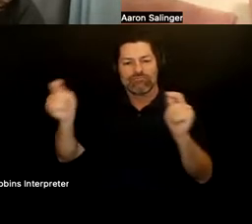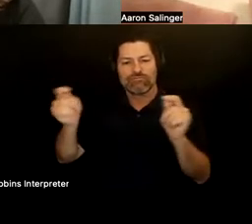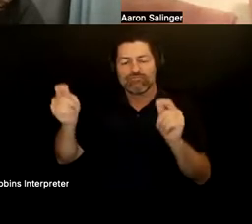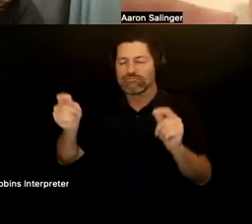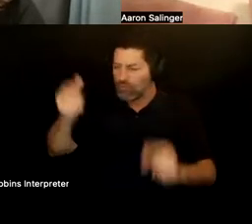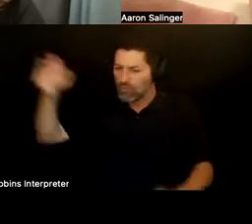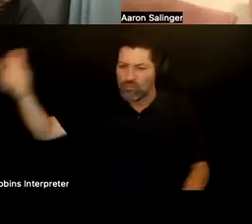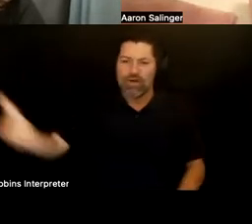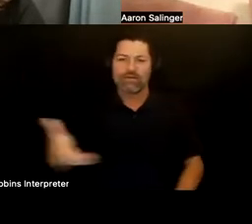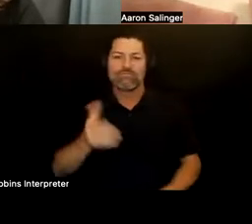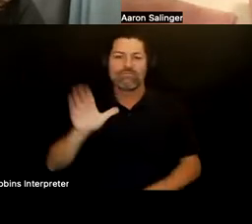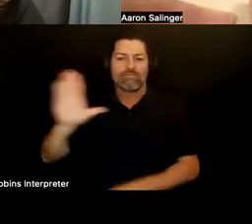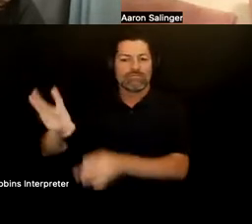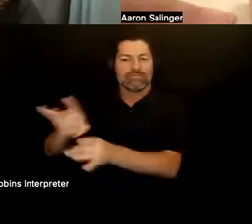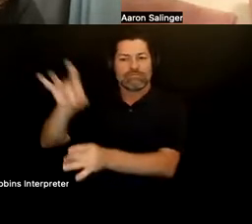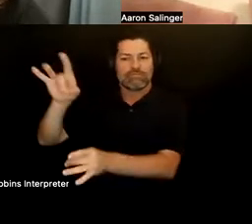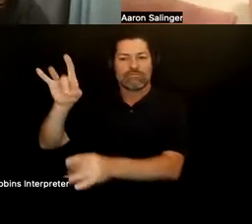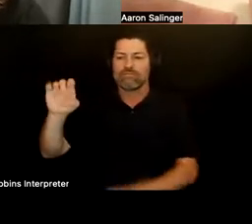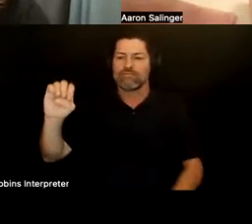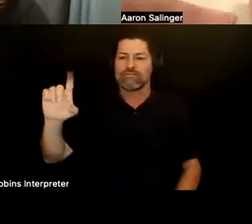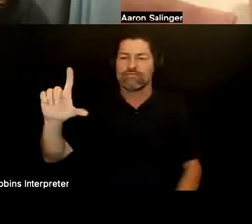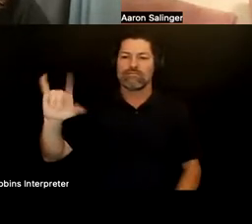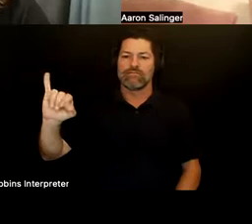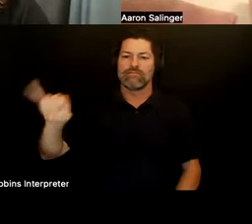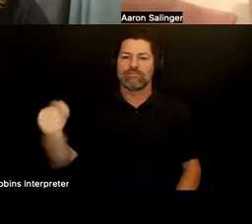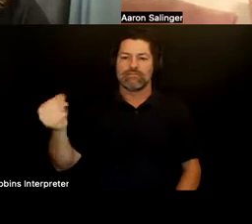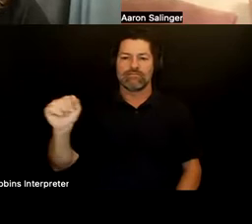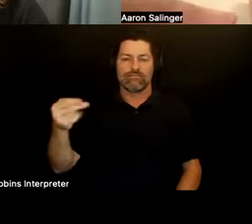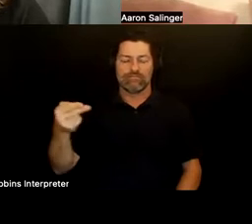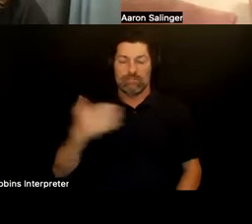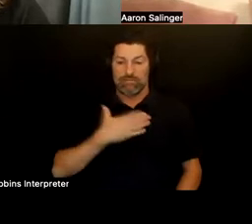the spirit of Elijah. 19:50:07 Well at my seder. we do a thing where